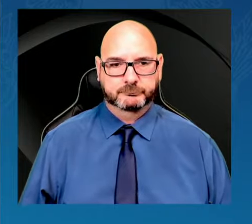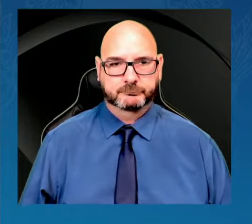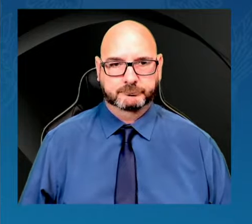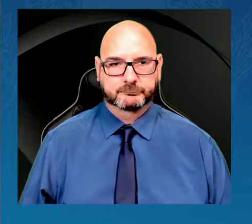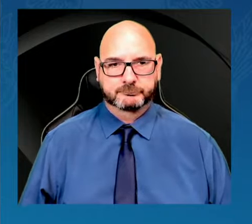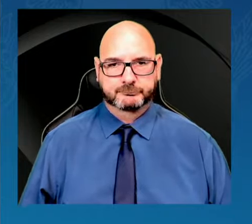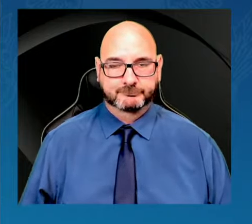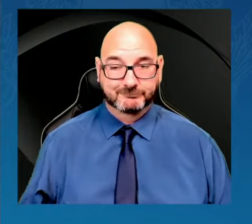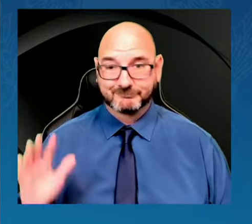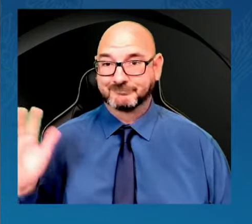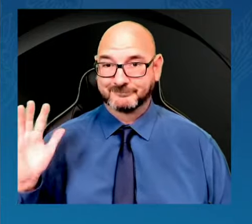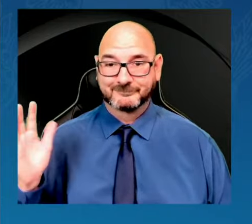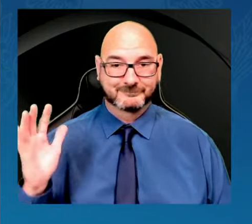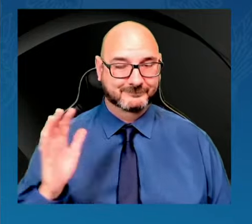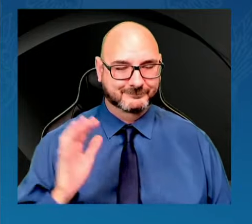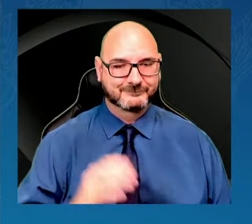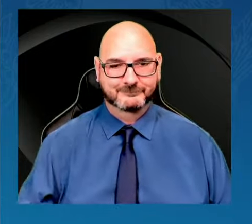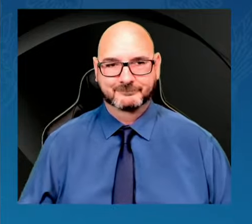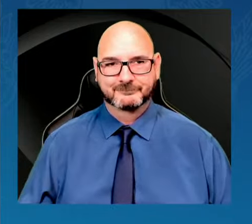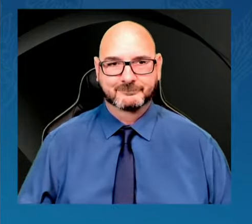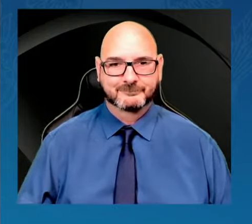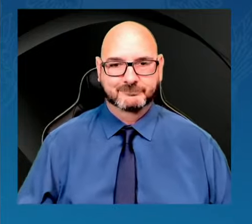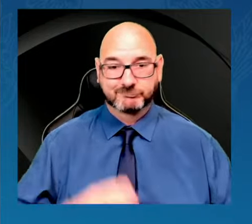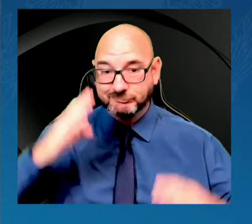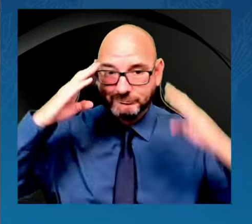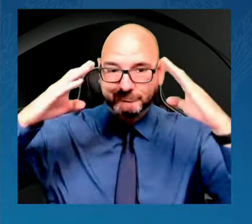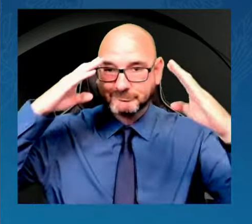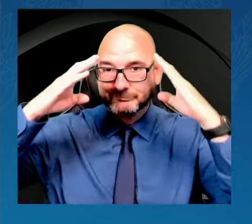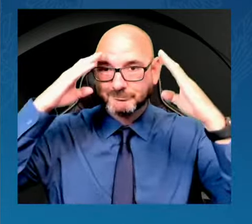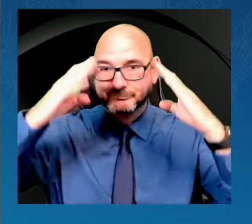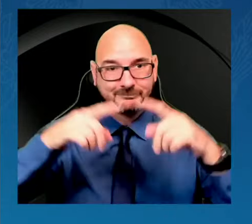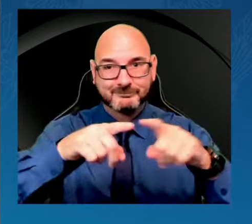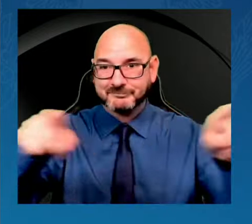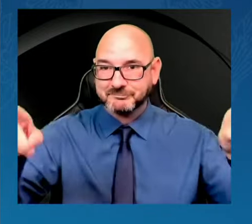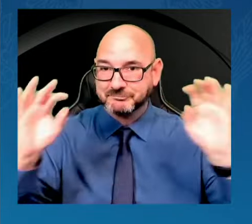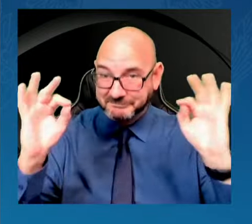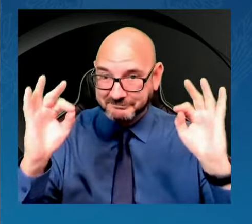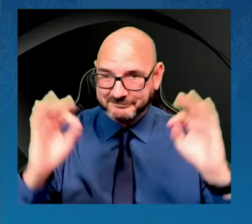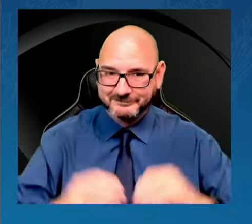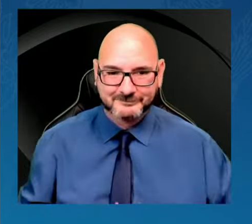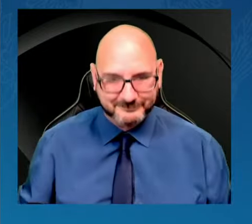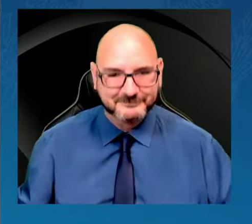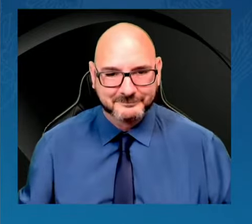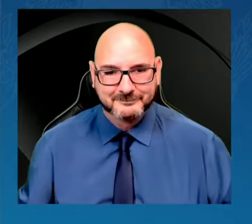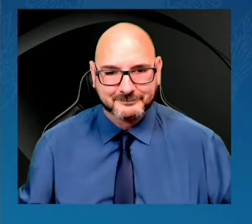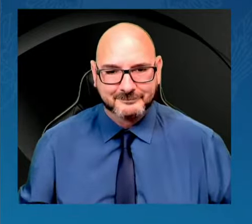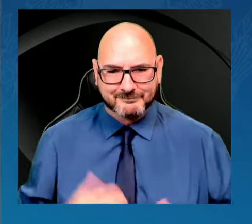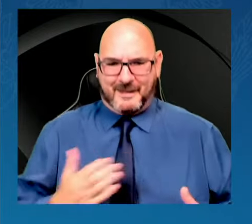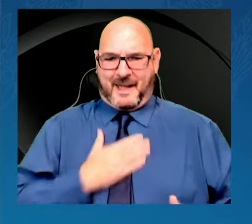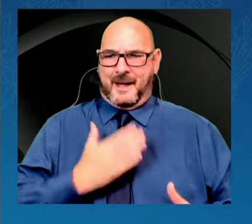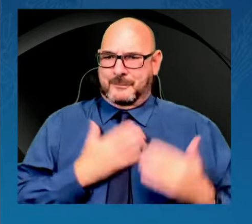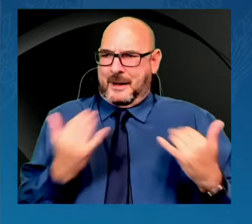Representative Pettersen: Hi. Hi, everybody. It is so good to be with you here today. My name is Brittney Pettersen,